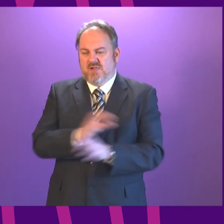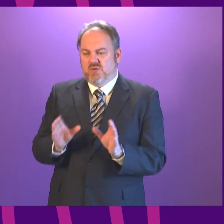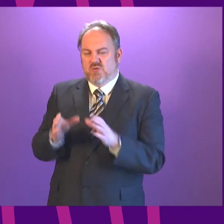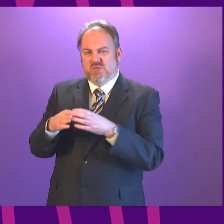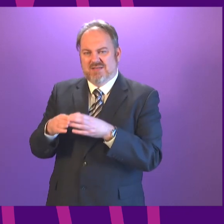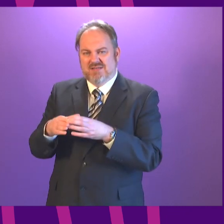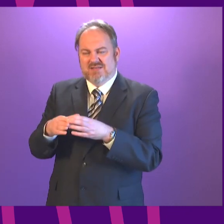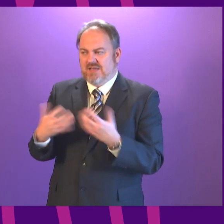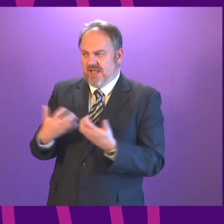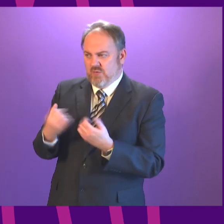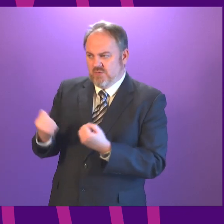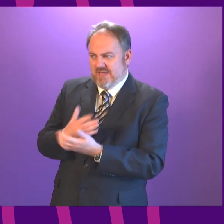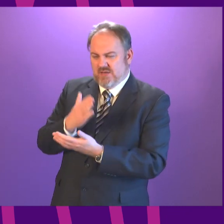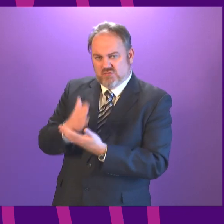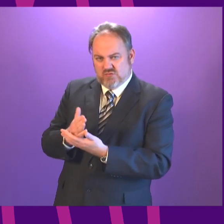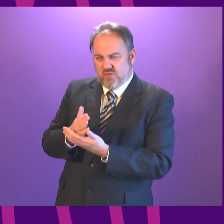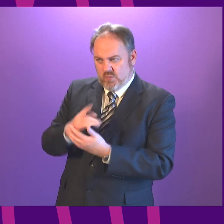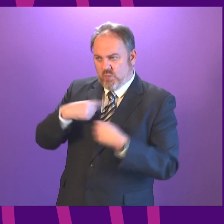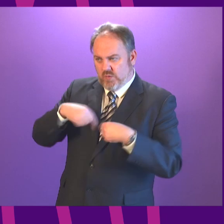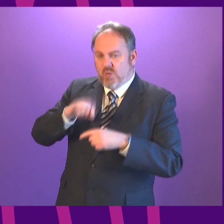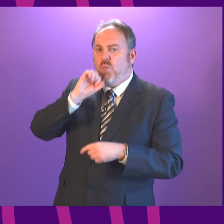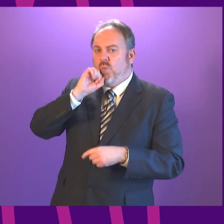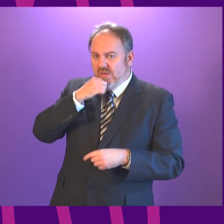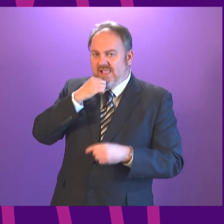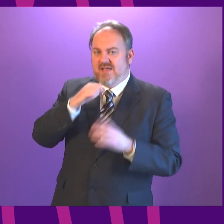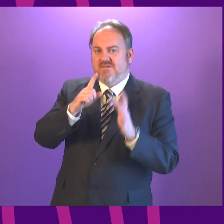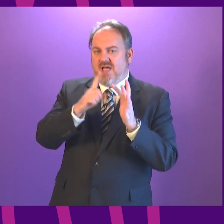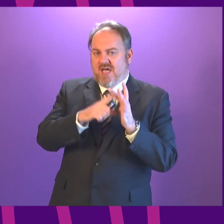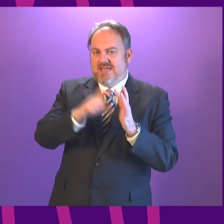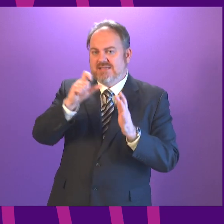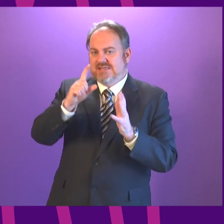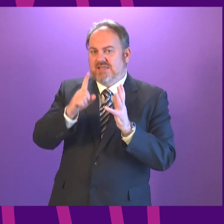Minister give that ICU beds will be available to the people of Ayrshire and Scotland? Can